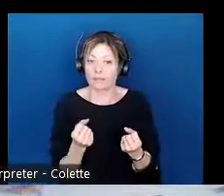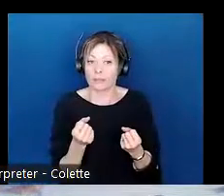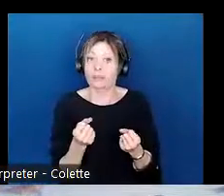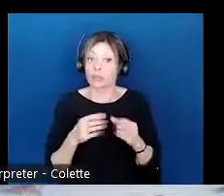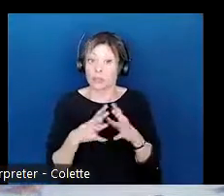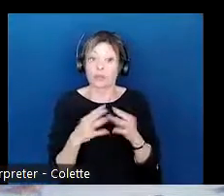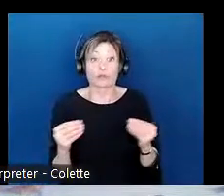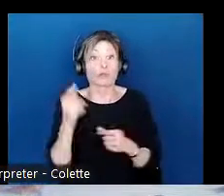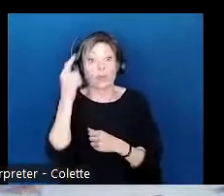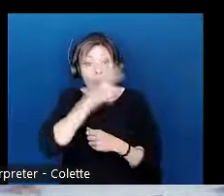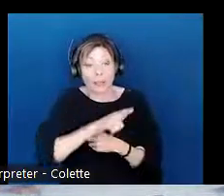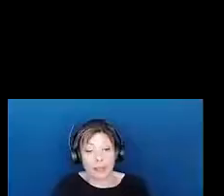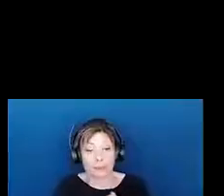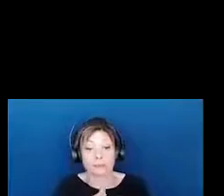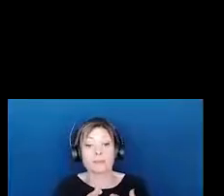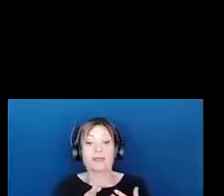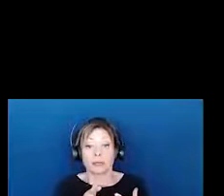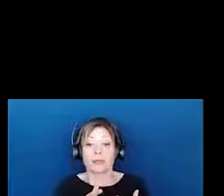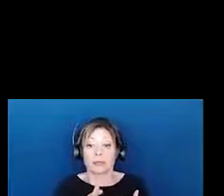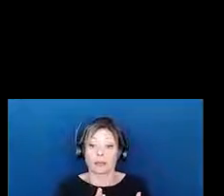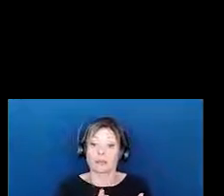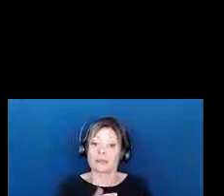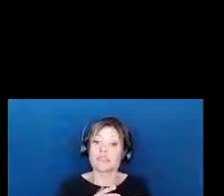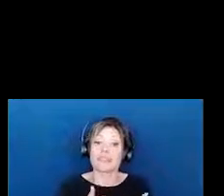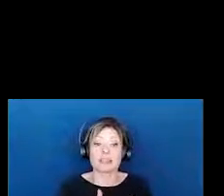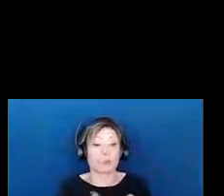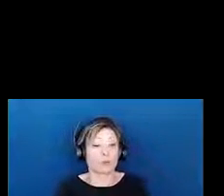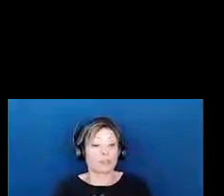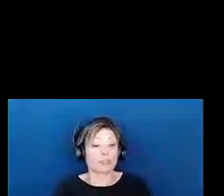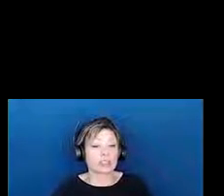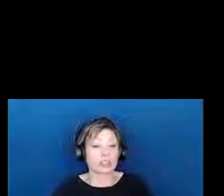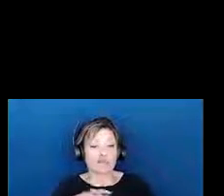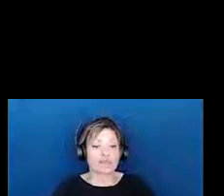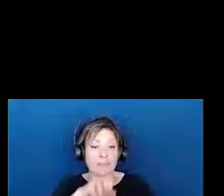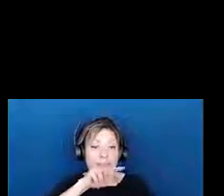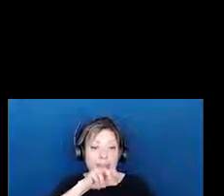six species of our native reptiles um because we have such good heathland.